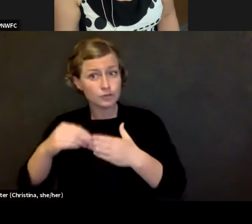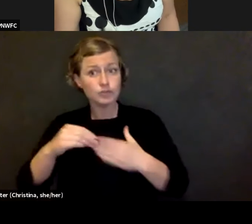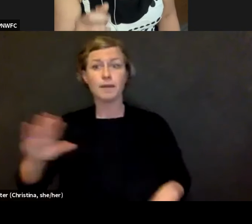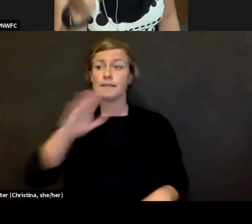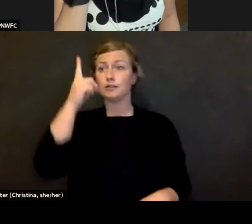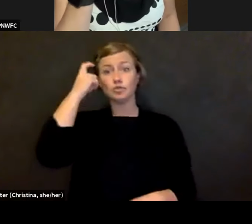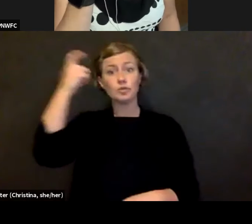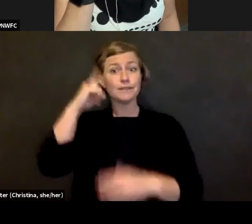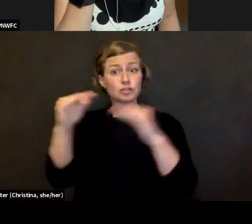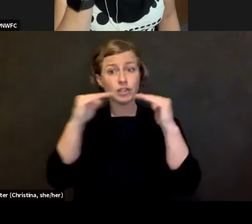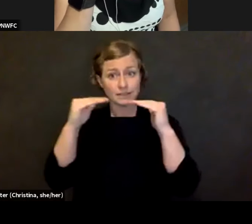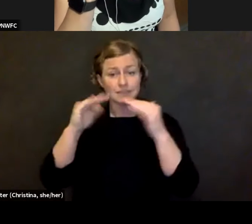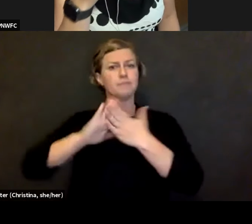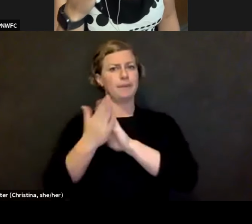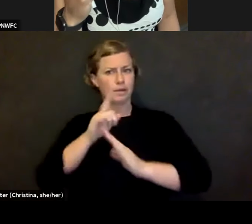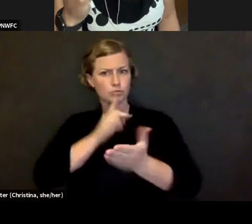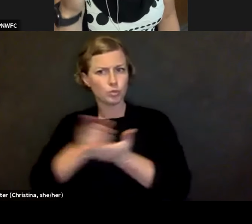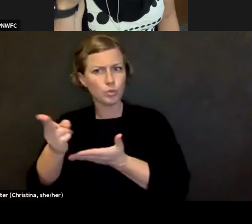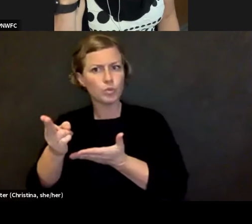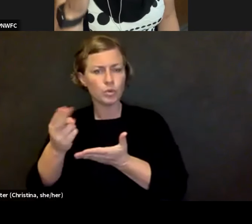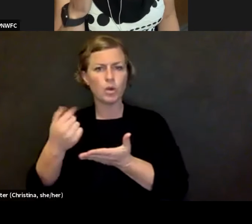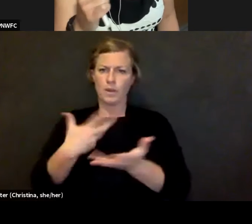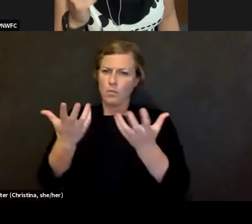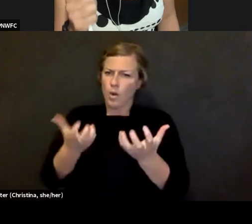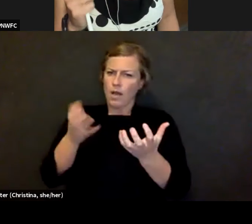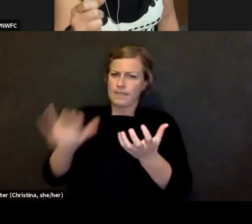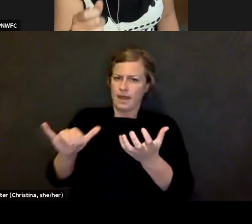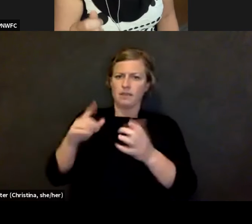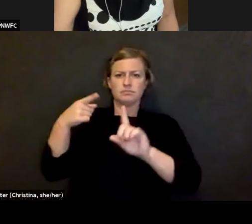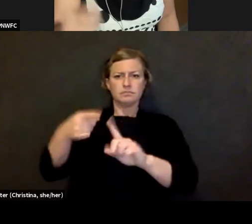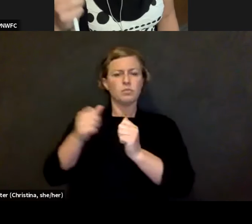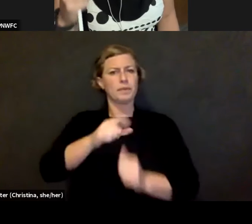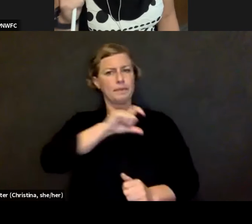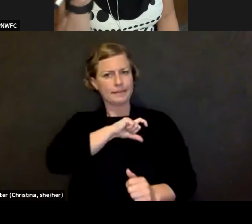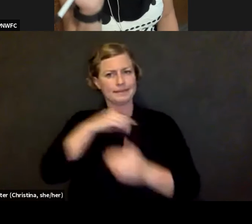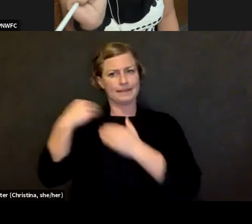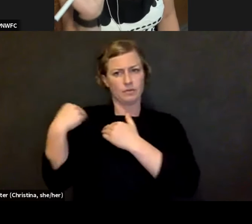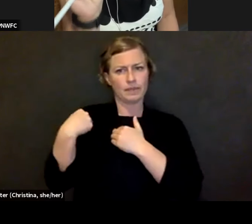supports families in their leadership, that makes their dreams for